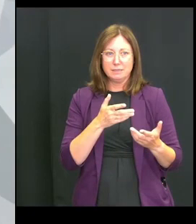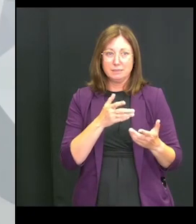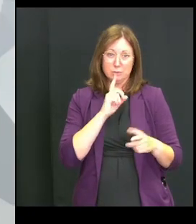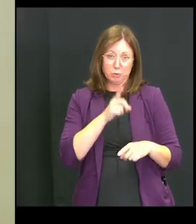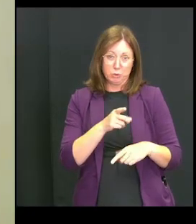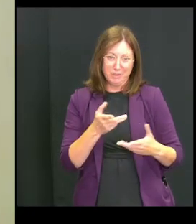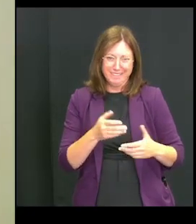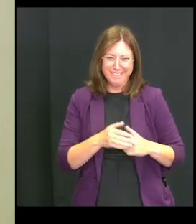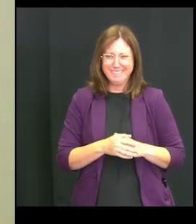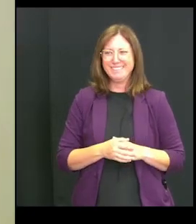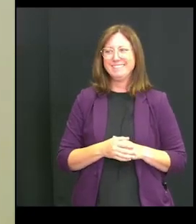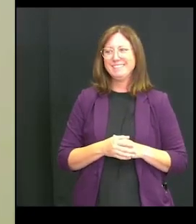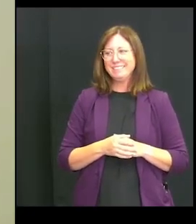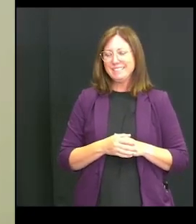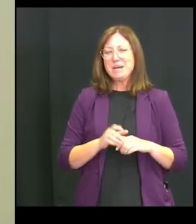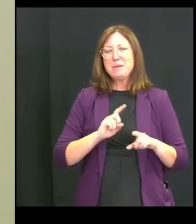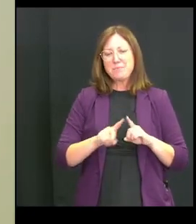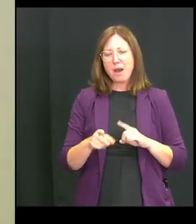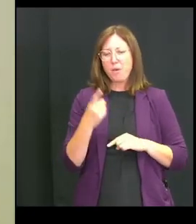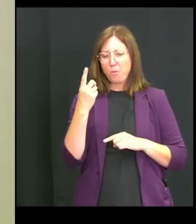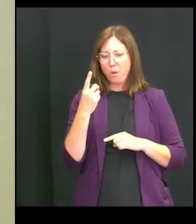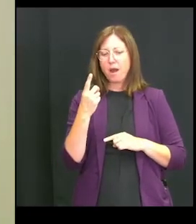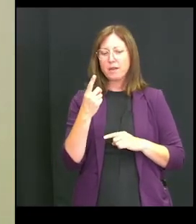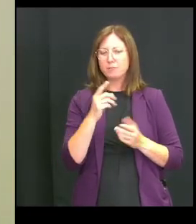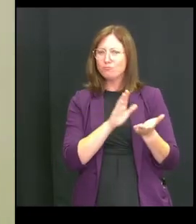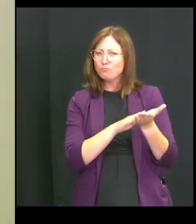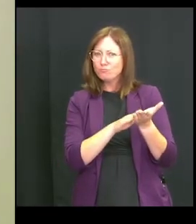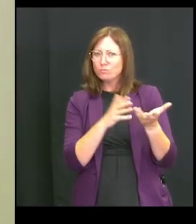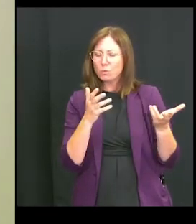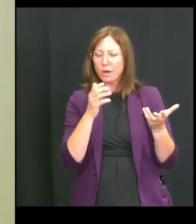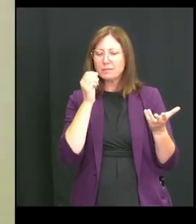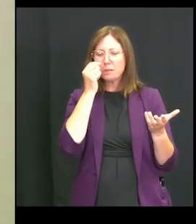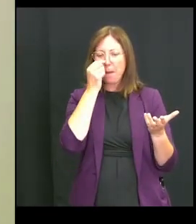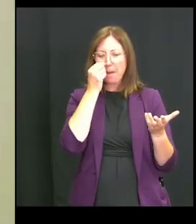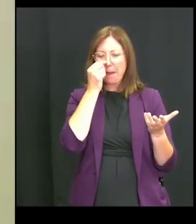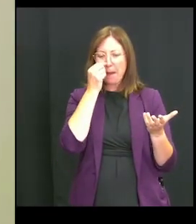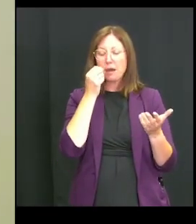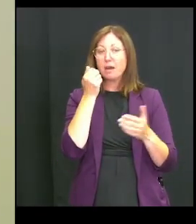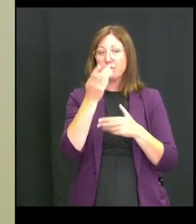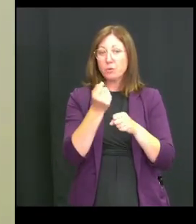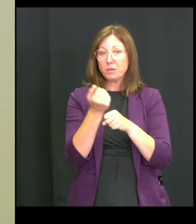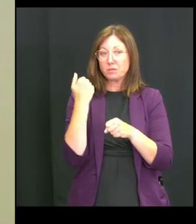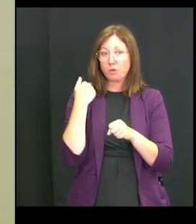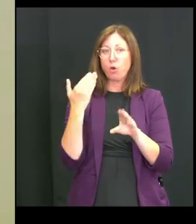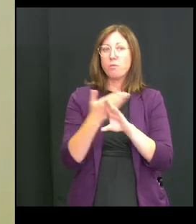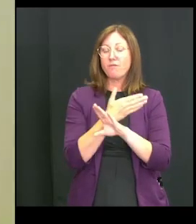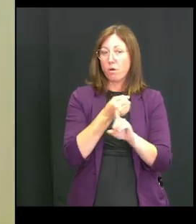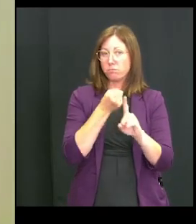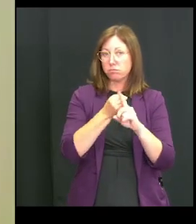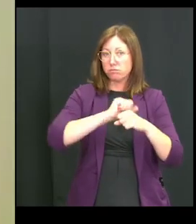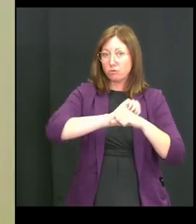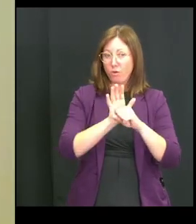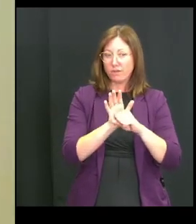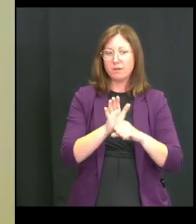But the one little bit of praise is, a couple of years ago just before the pandemic, it was my last trip.